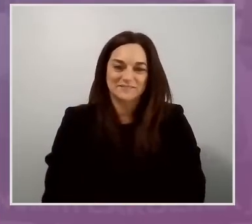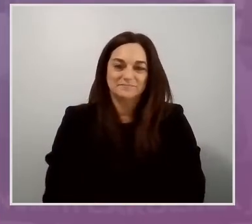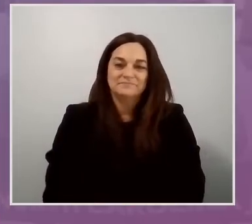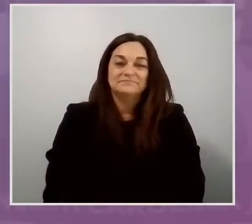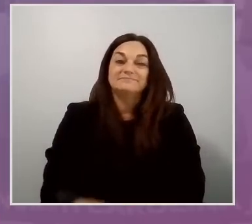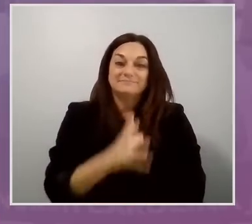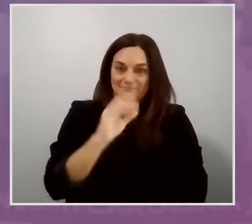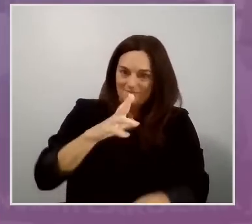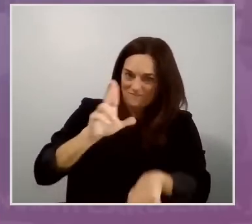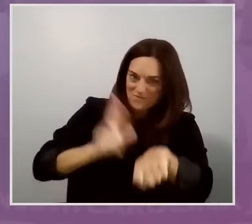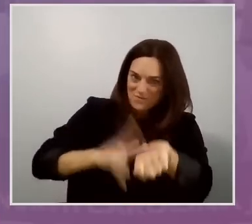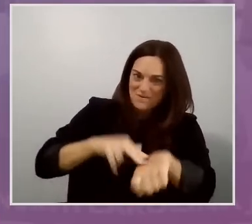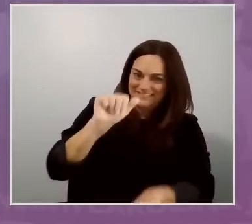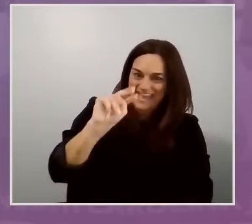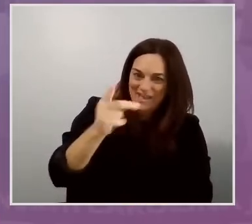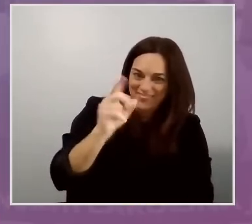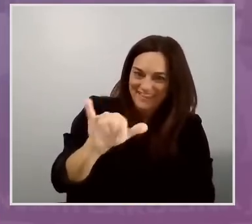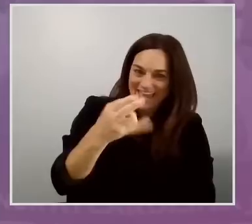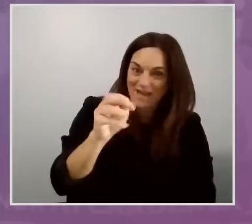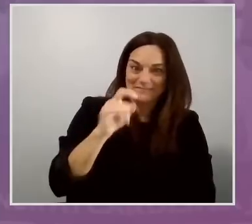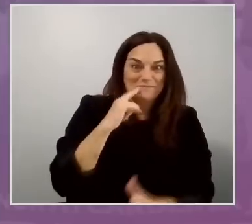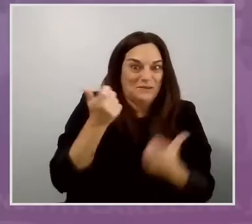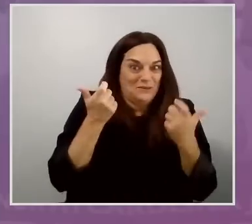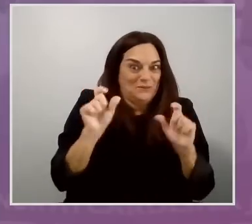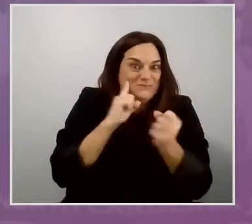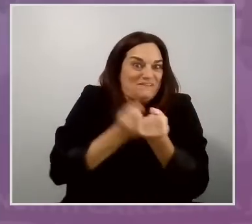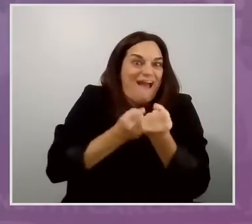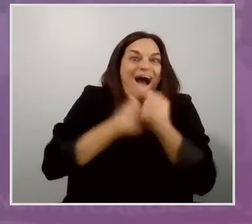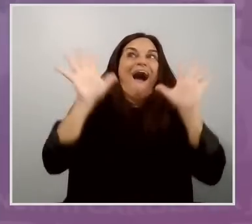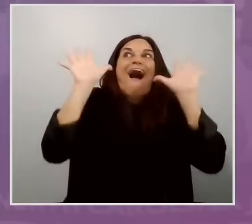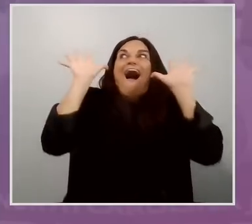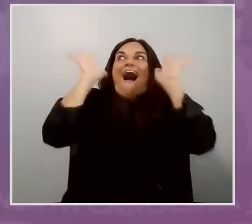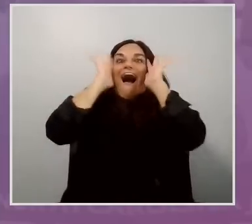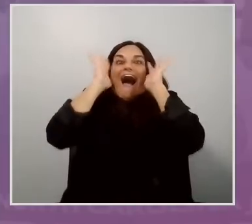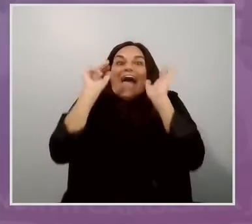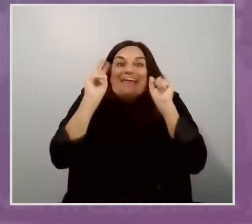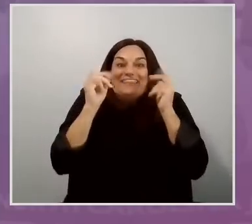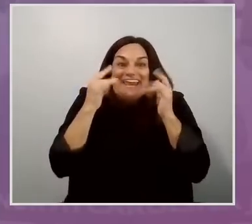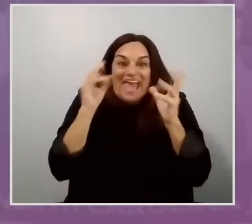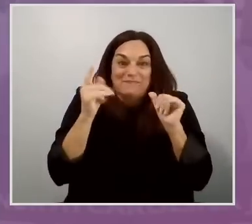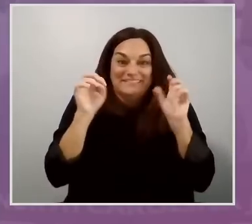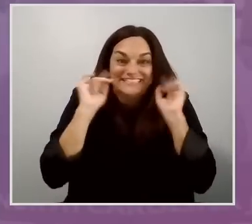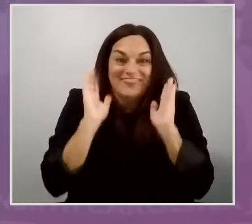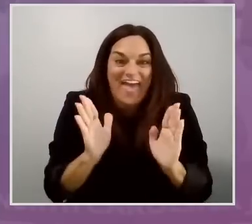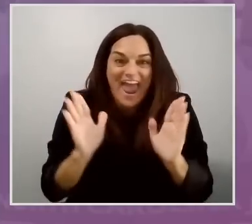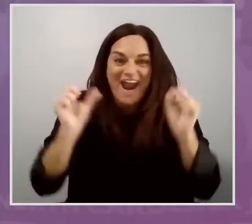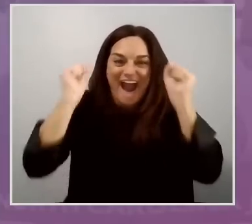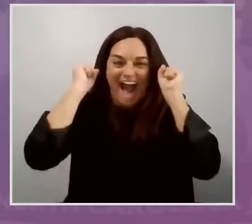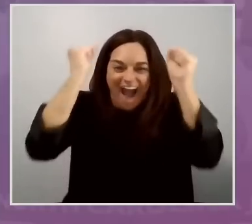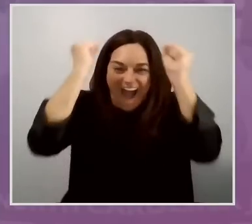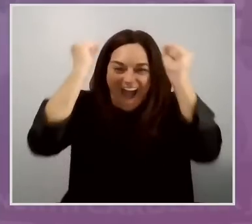MAYOR LYLES, THANK YOU, ALWAYS. AND OF COURSE ANTHONY